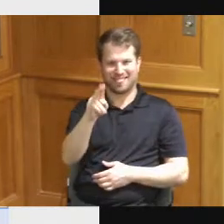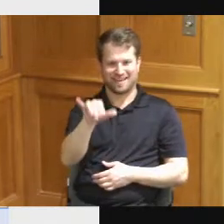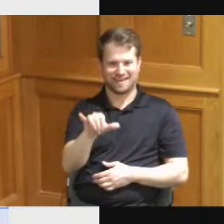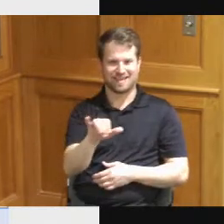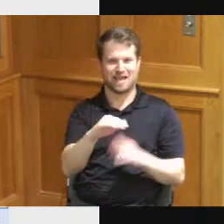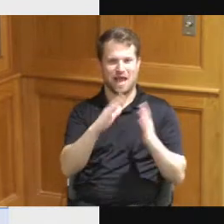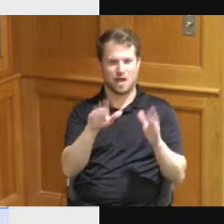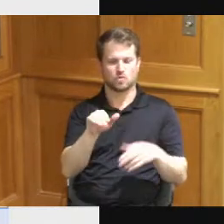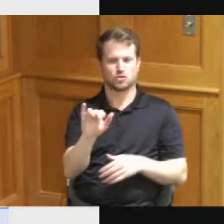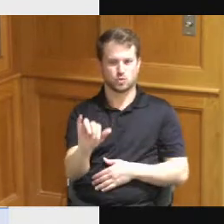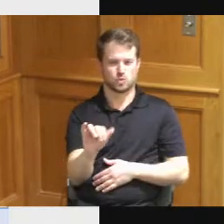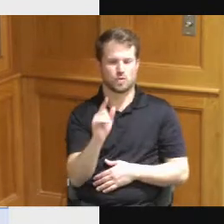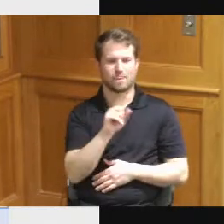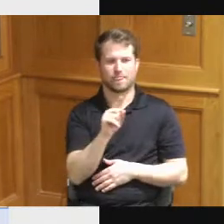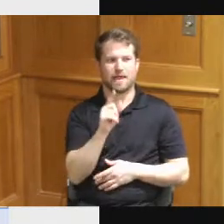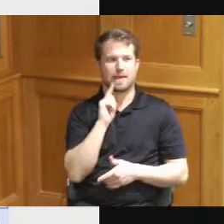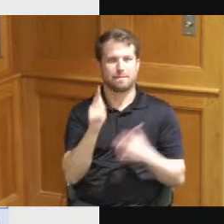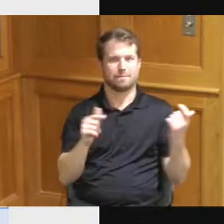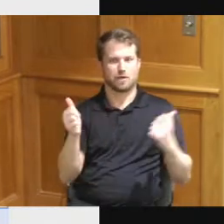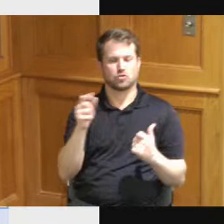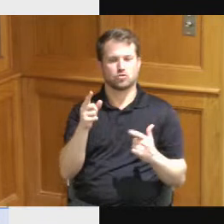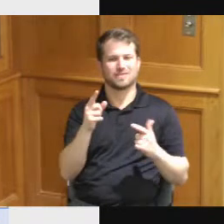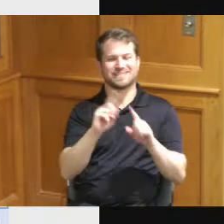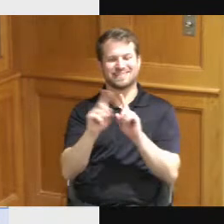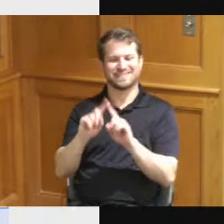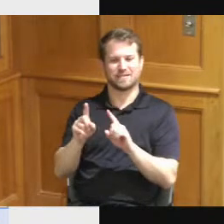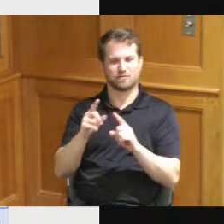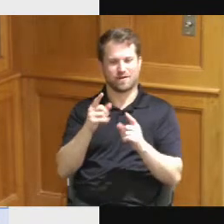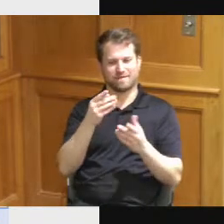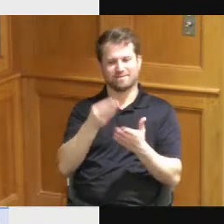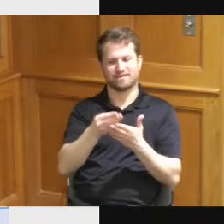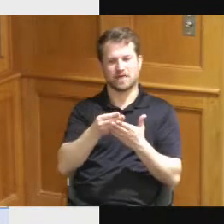the bigger ones so they have different funding agreements for different pots of money but I'd